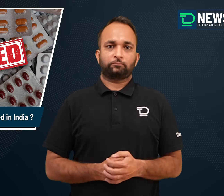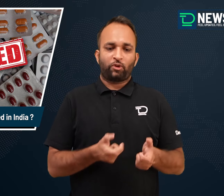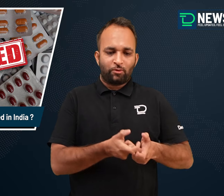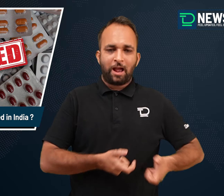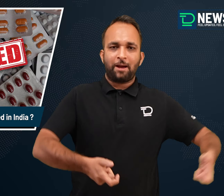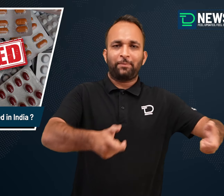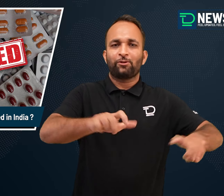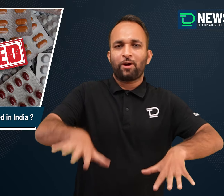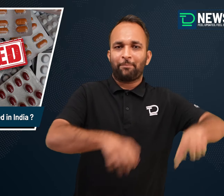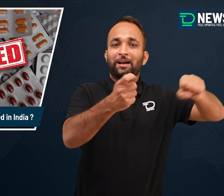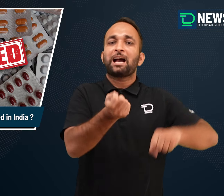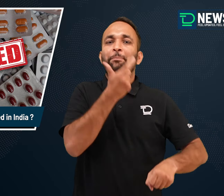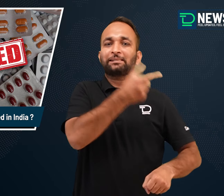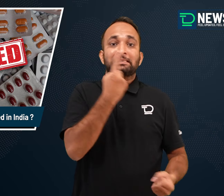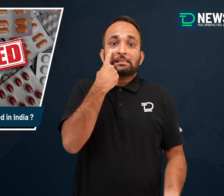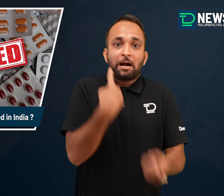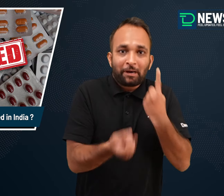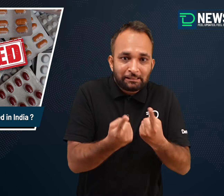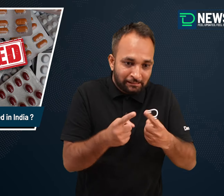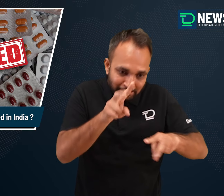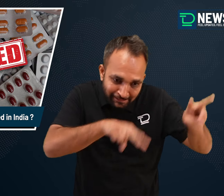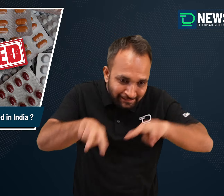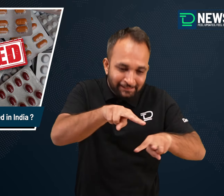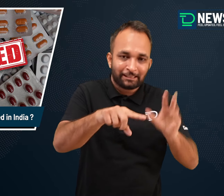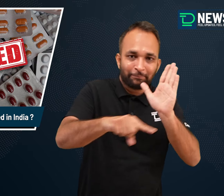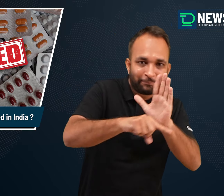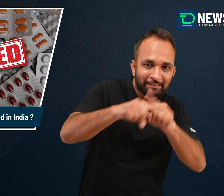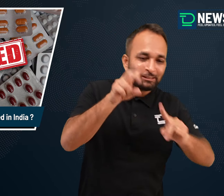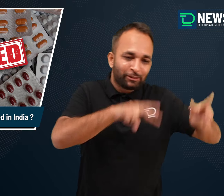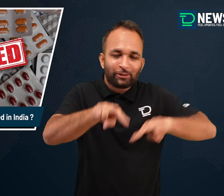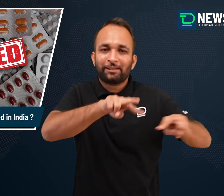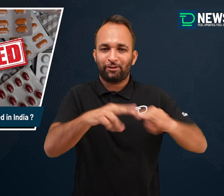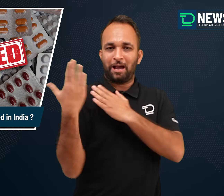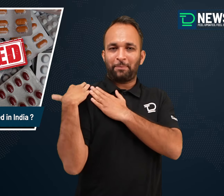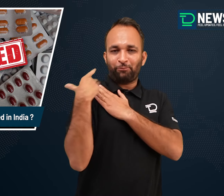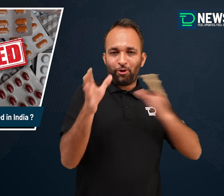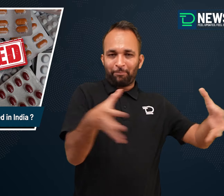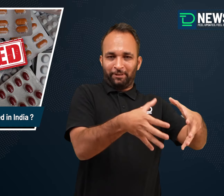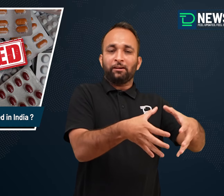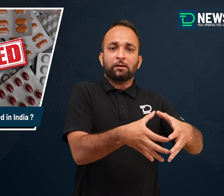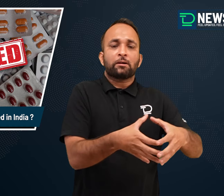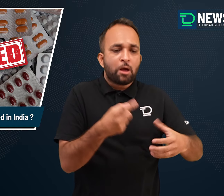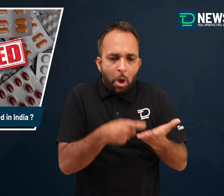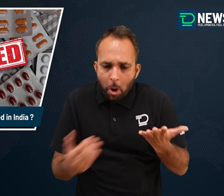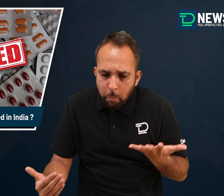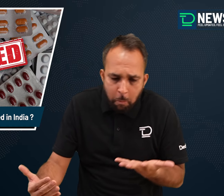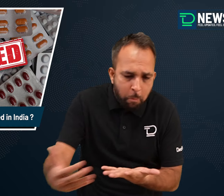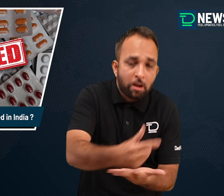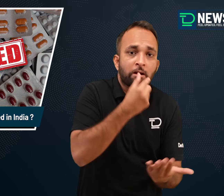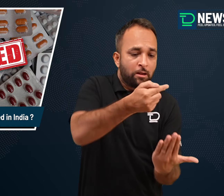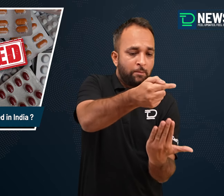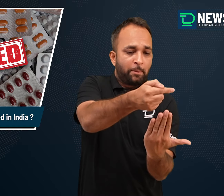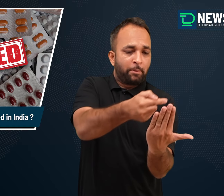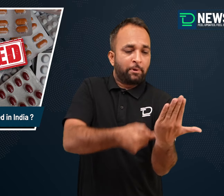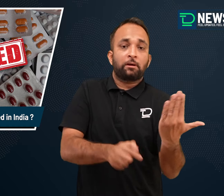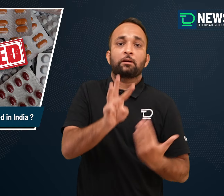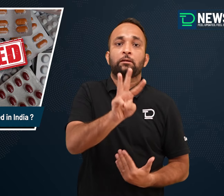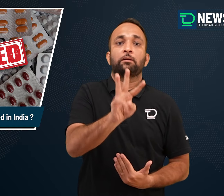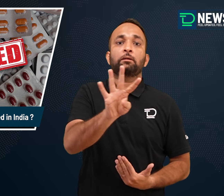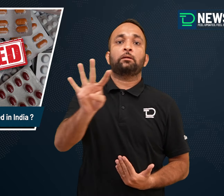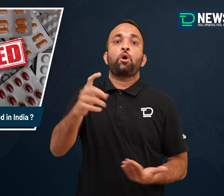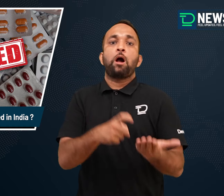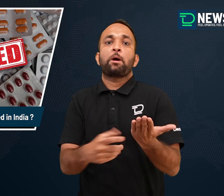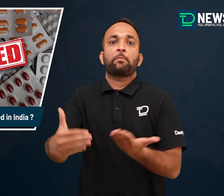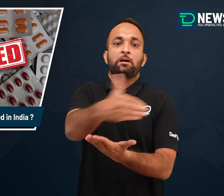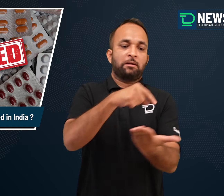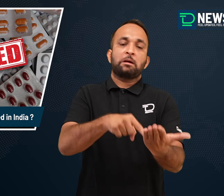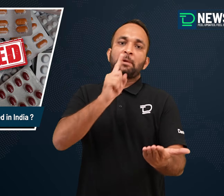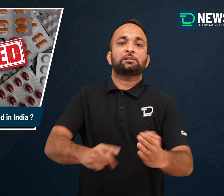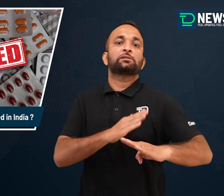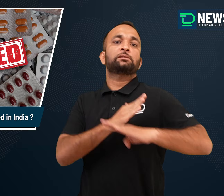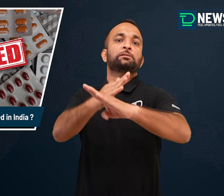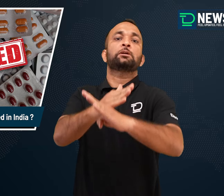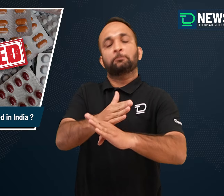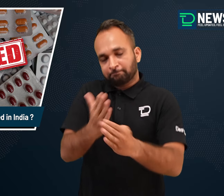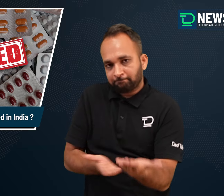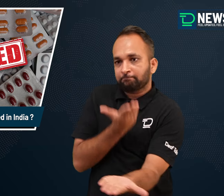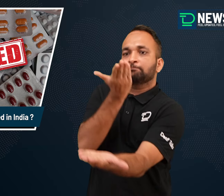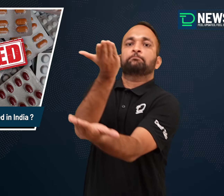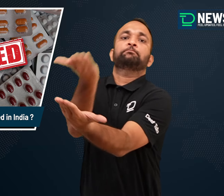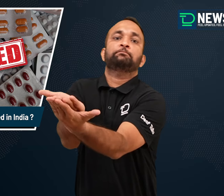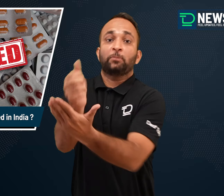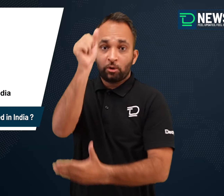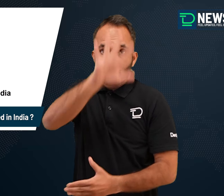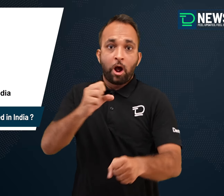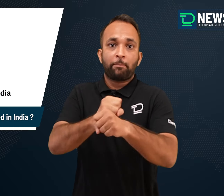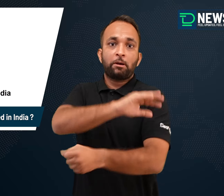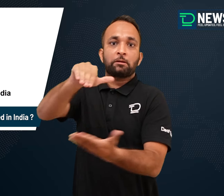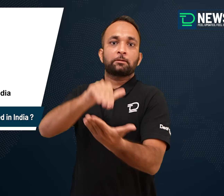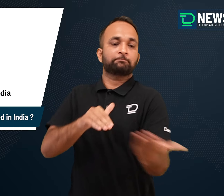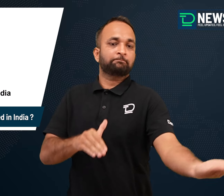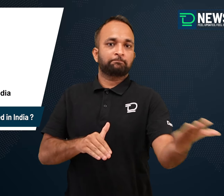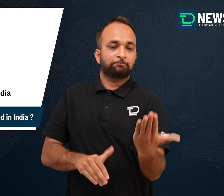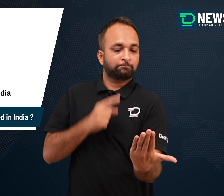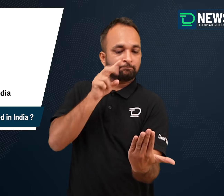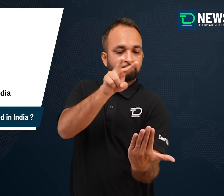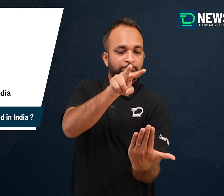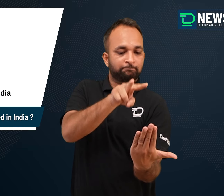After the committee's suggestion, the government asked for detailed answers from the companies.